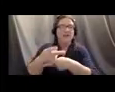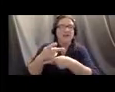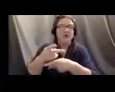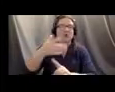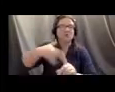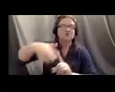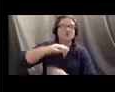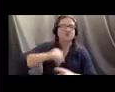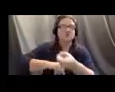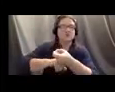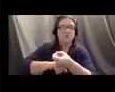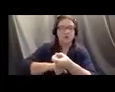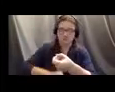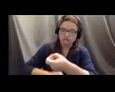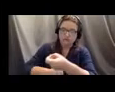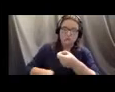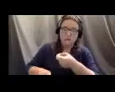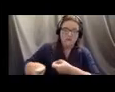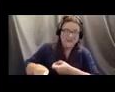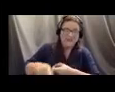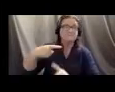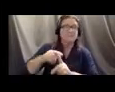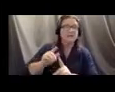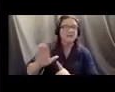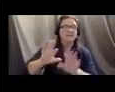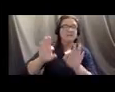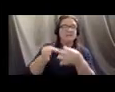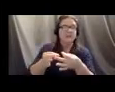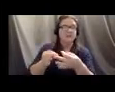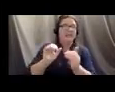families in a spirit of friendship and community.